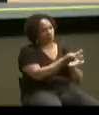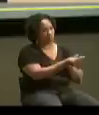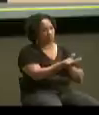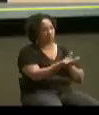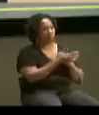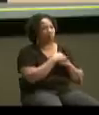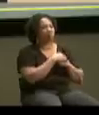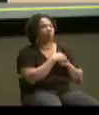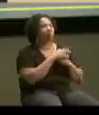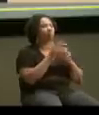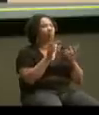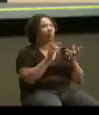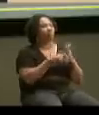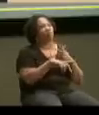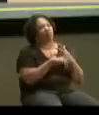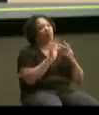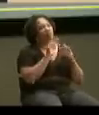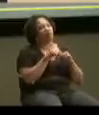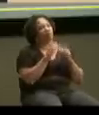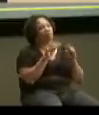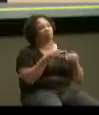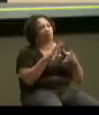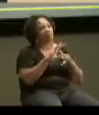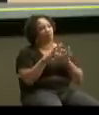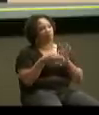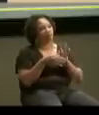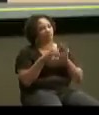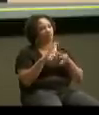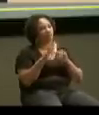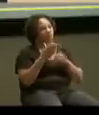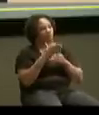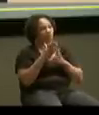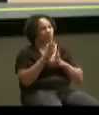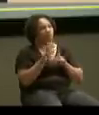AND THEN I WILL TALK ABOUT OUR SUPPLY CHAIN PARTNERSHIP AND IN